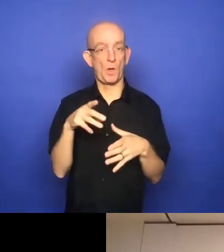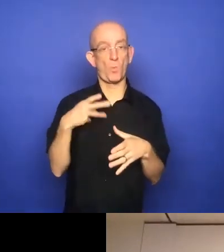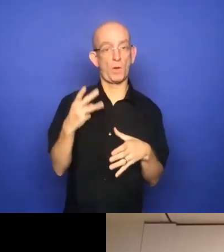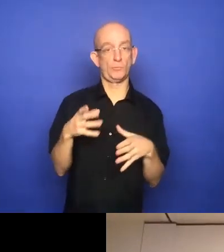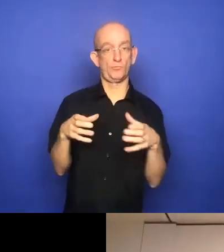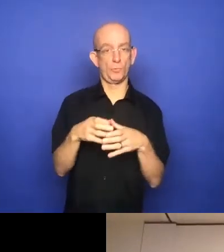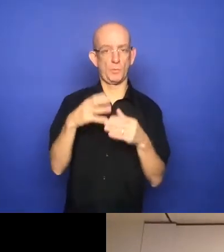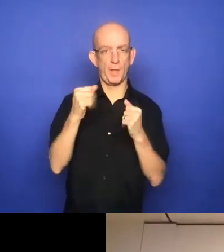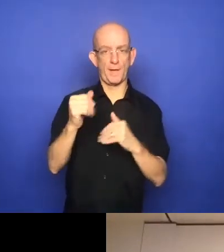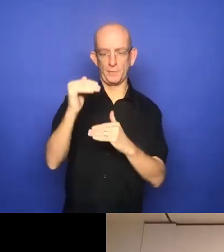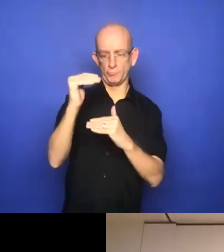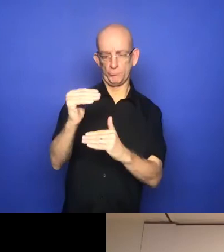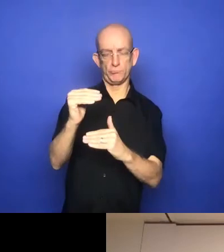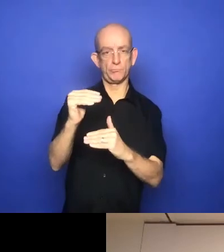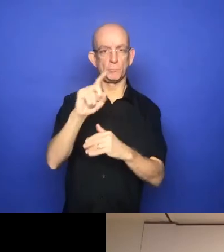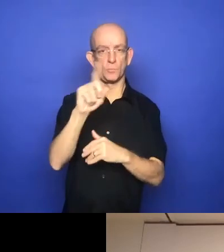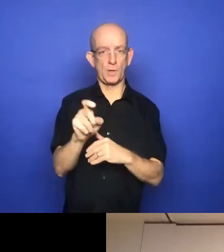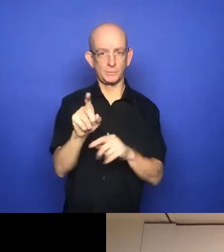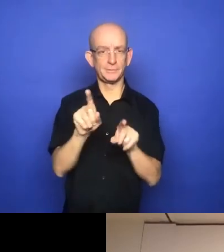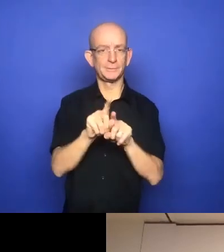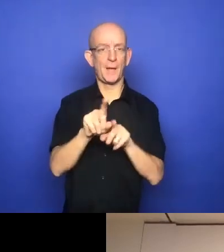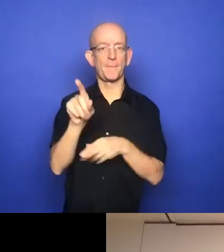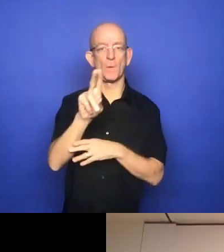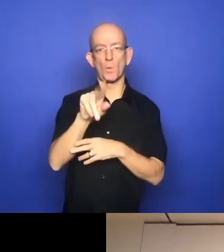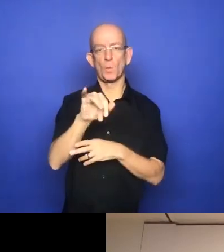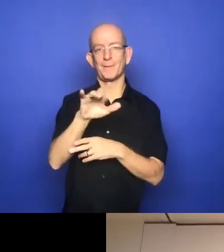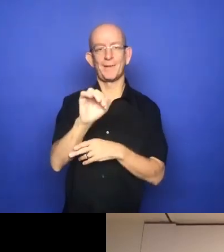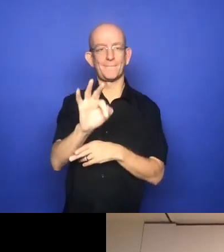child functioning module, and I think on the Washington group Jennifer